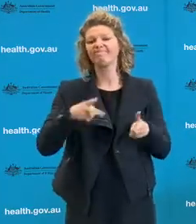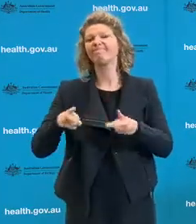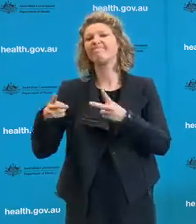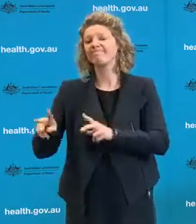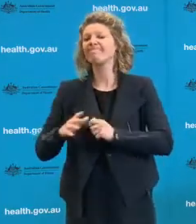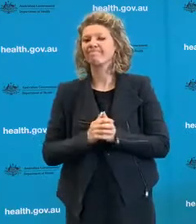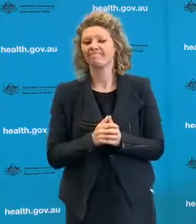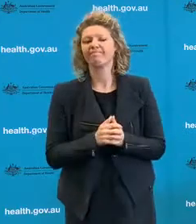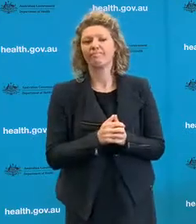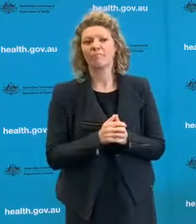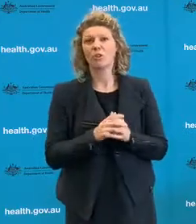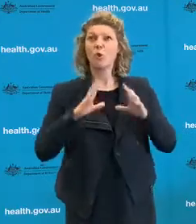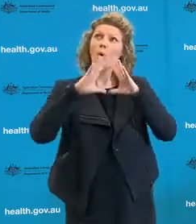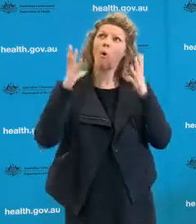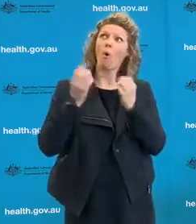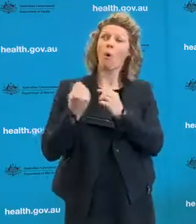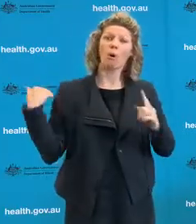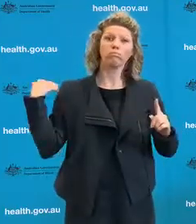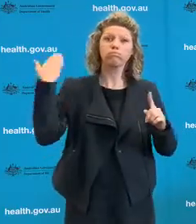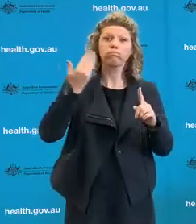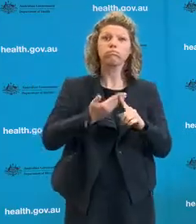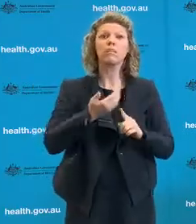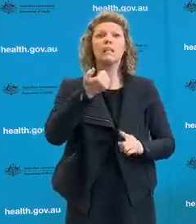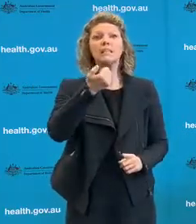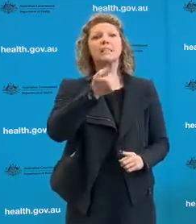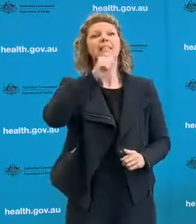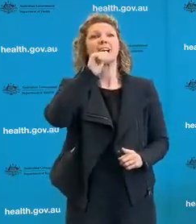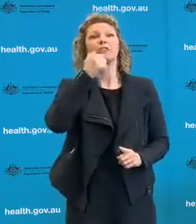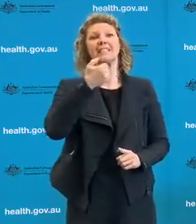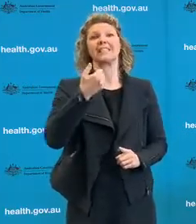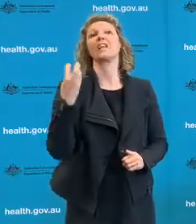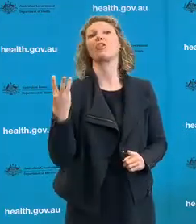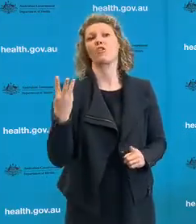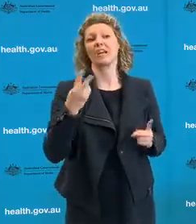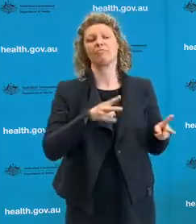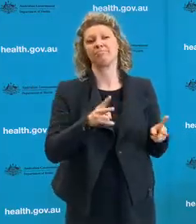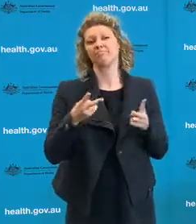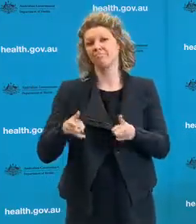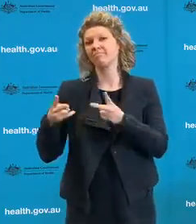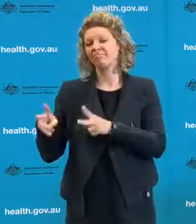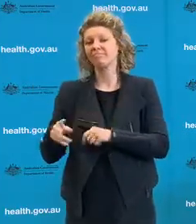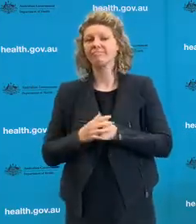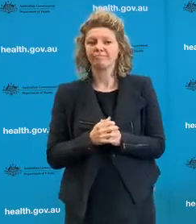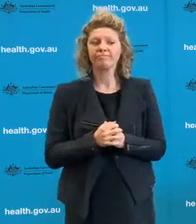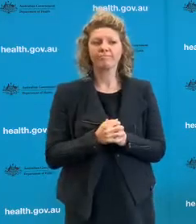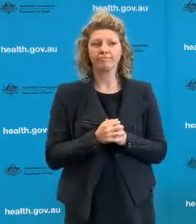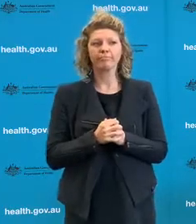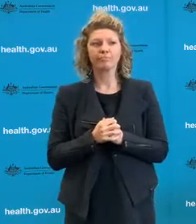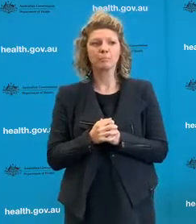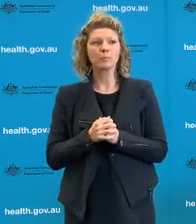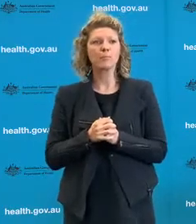of deaths due to COVID-19 to 660. At this point in time there are 432